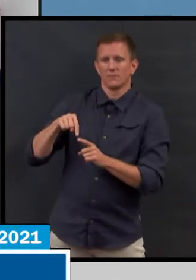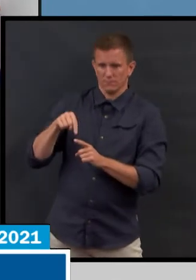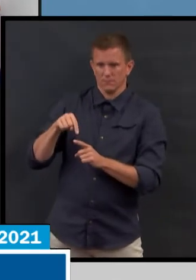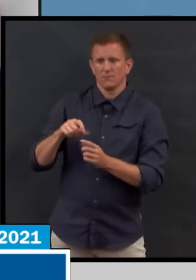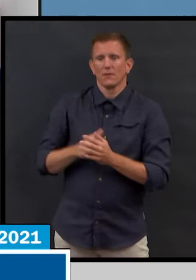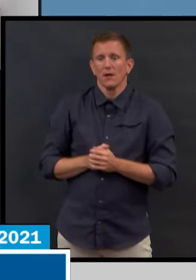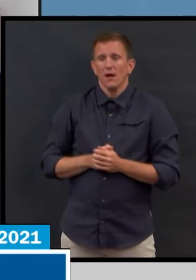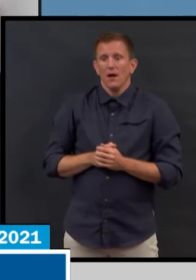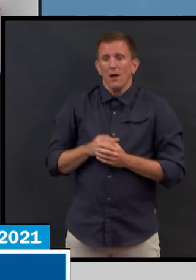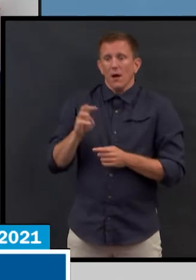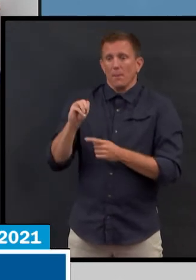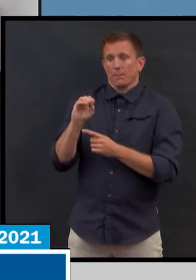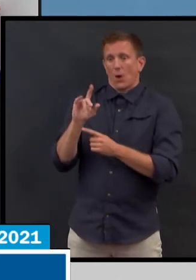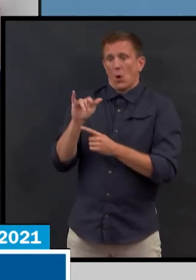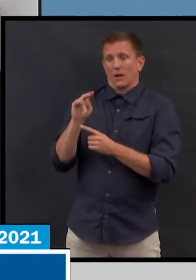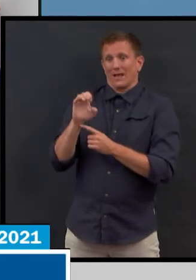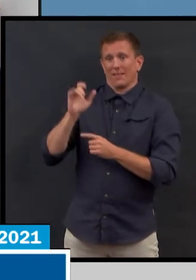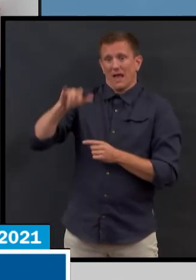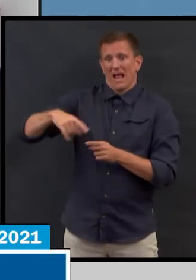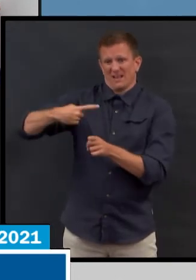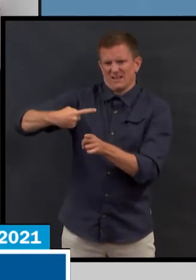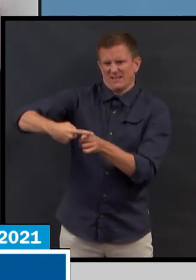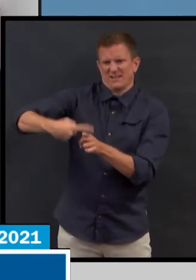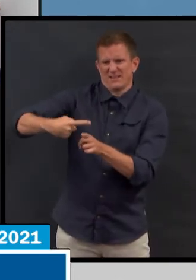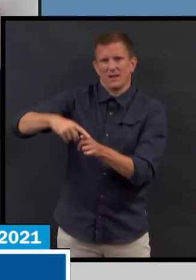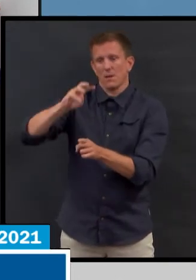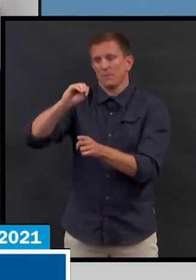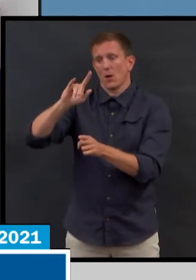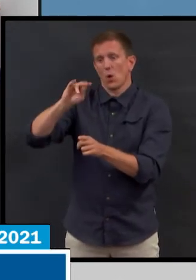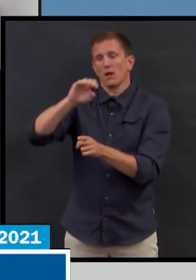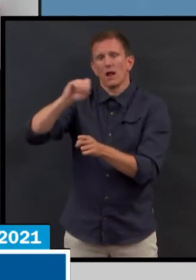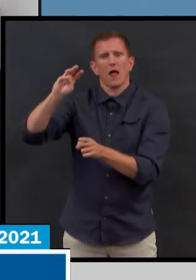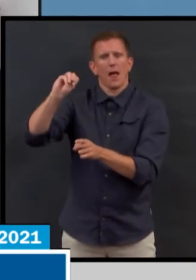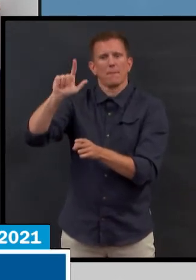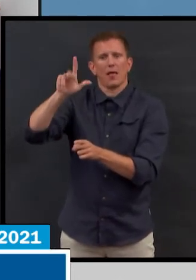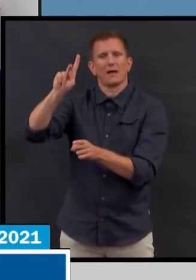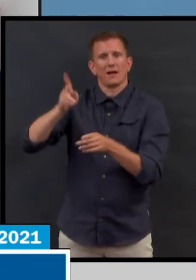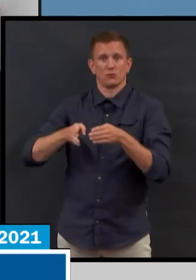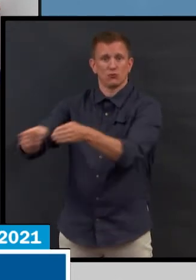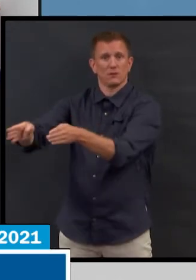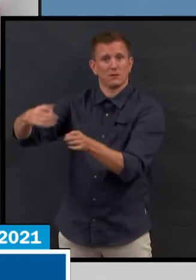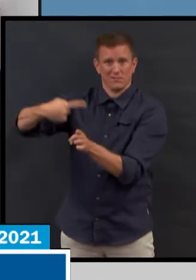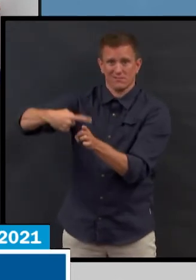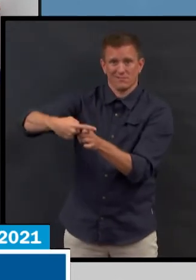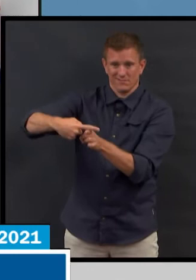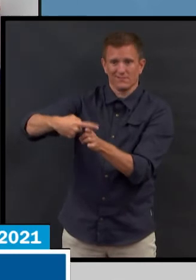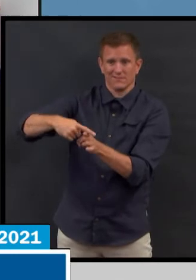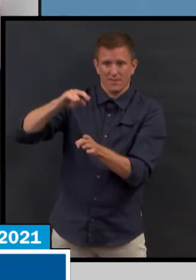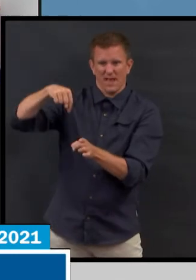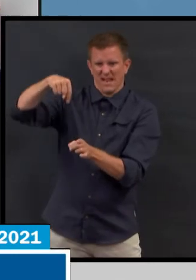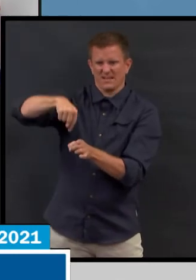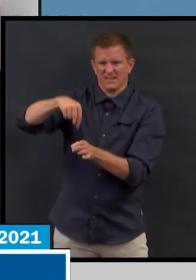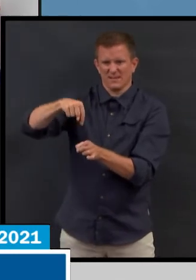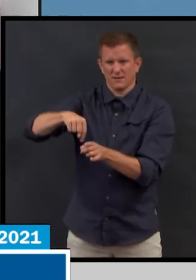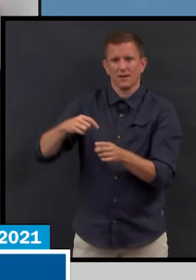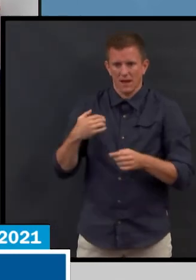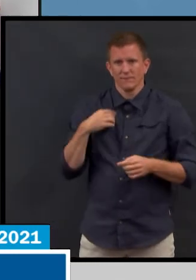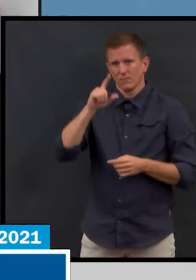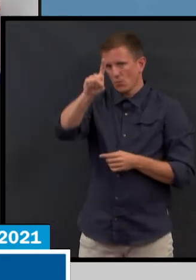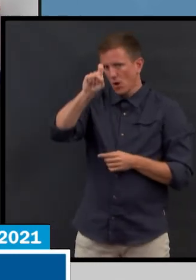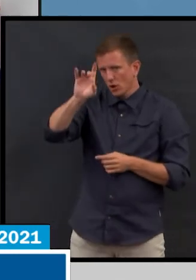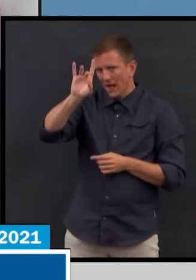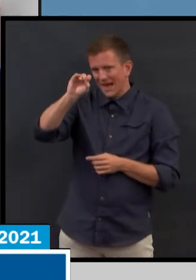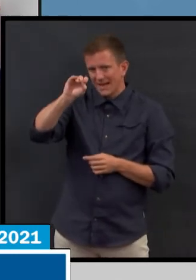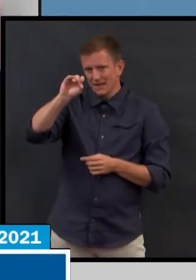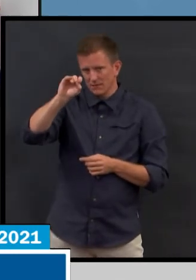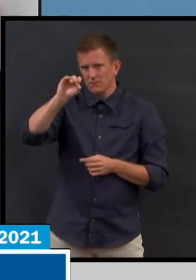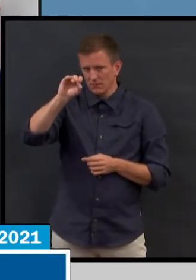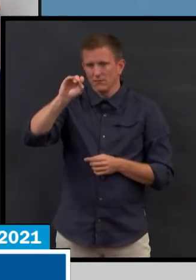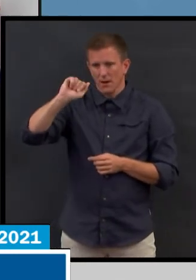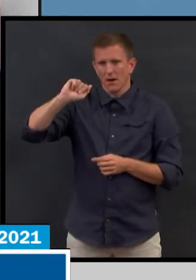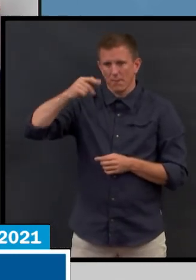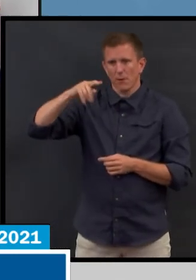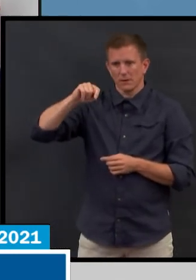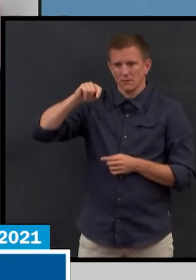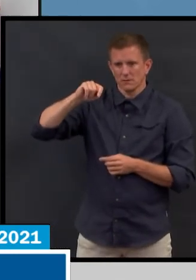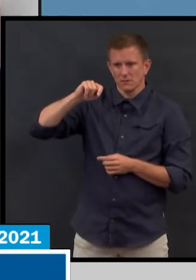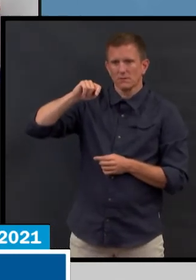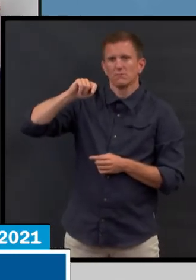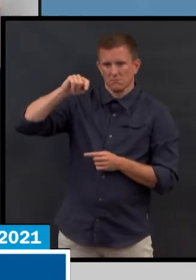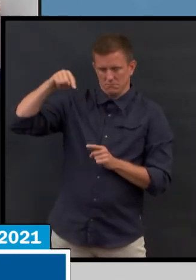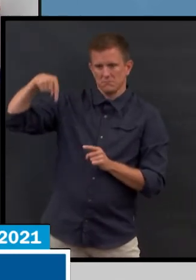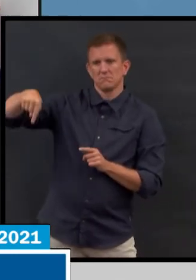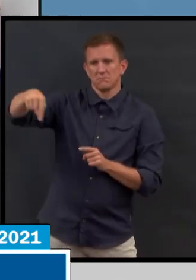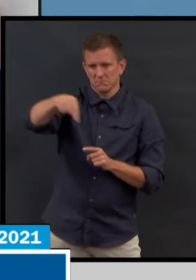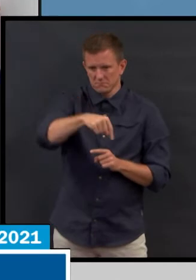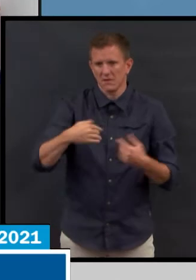opened in 2019 and has 180 units of rental homes this ranges from 30 ami so very low incomes up to